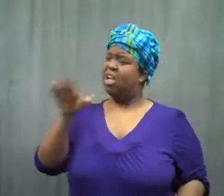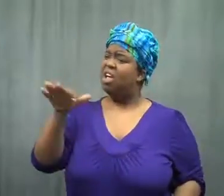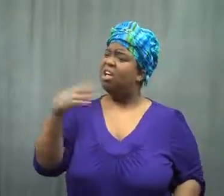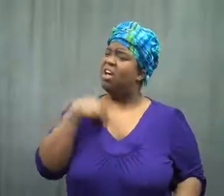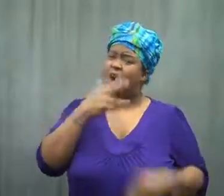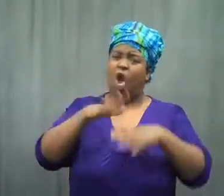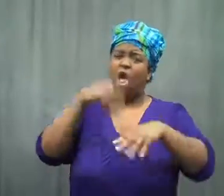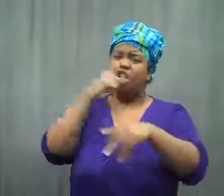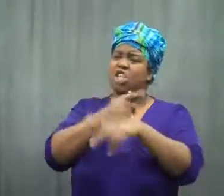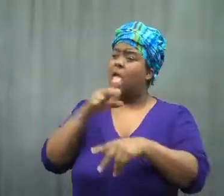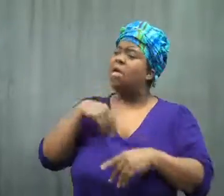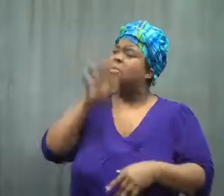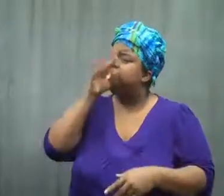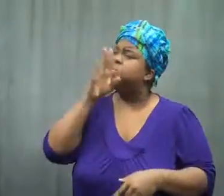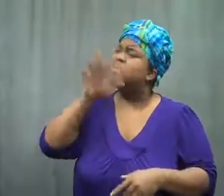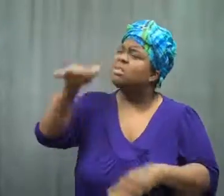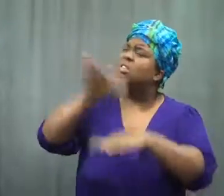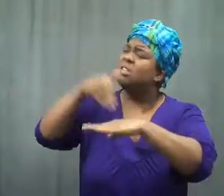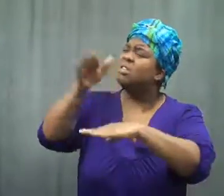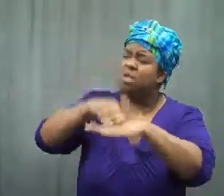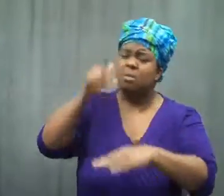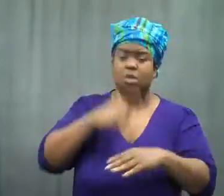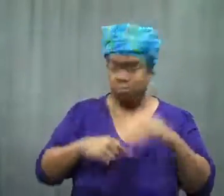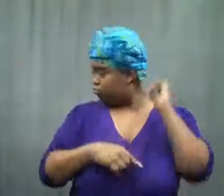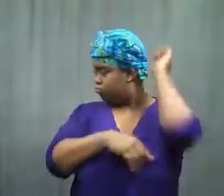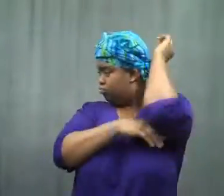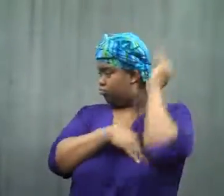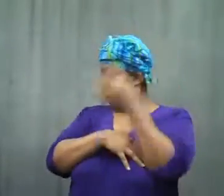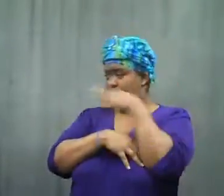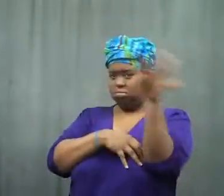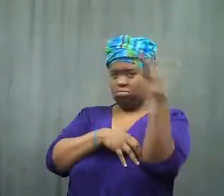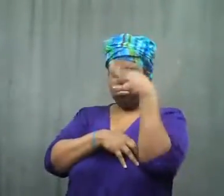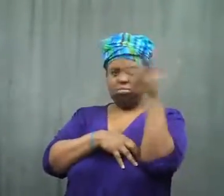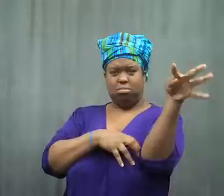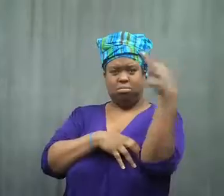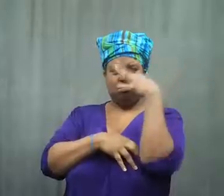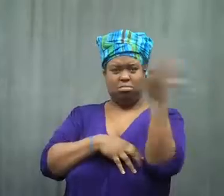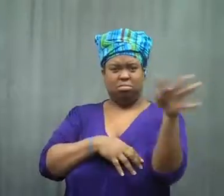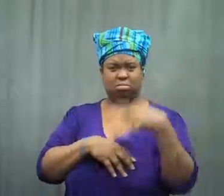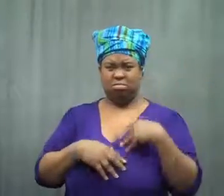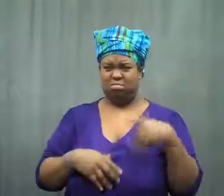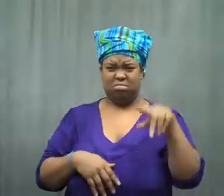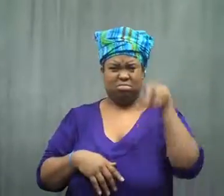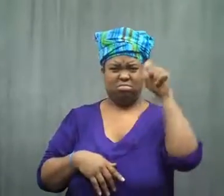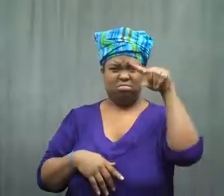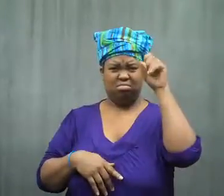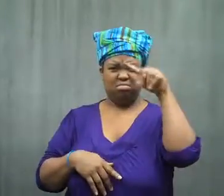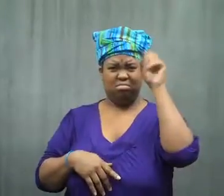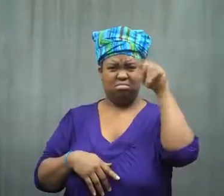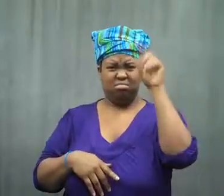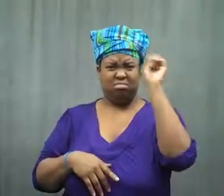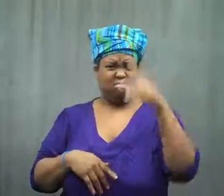I used my voice to call my sister, and she ignored me and refused to answer. Now what is that?